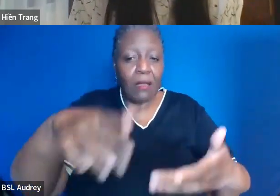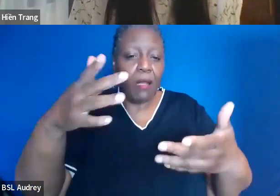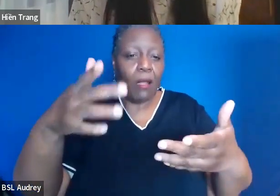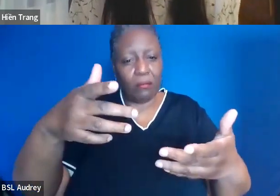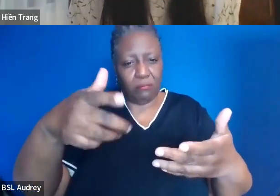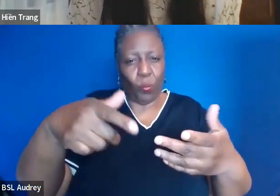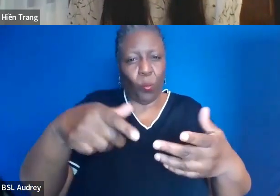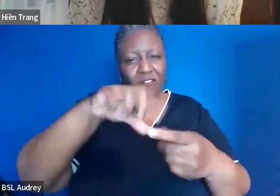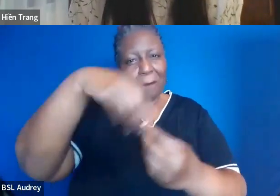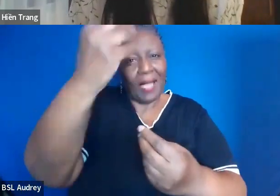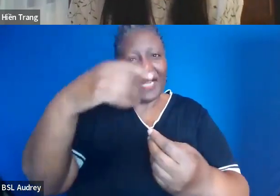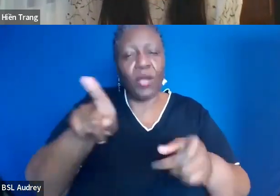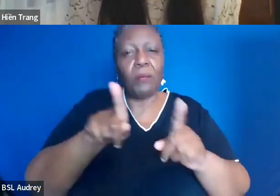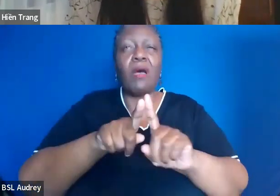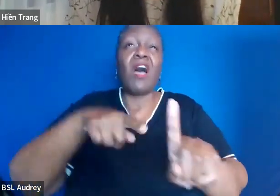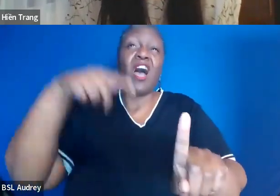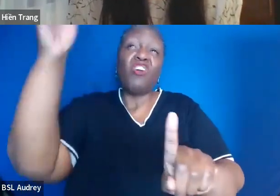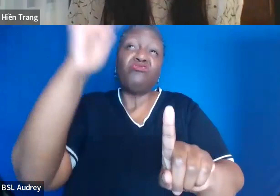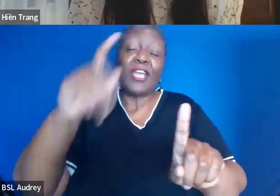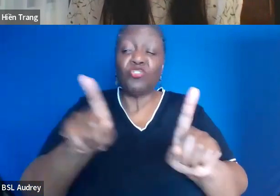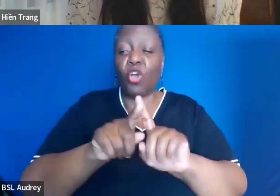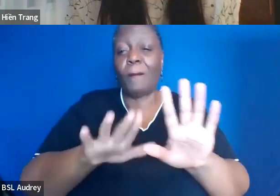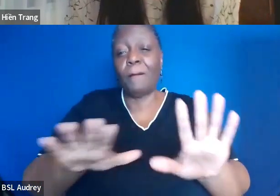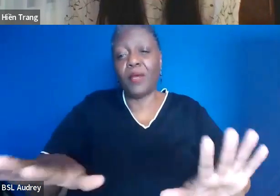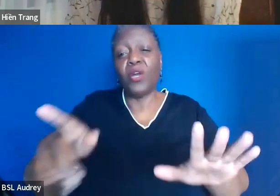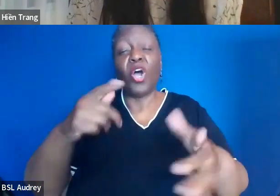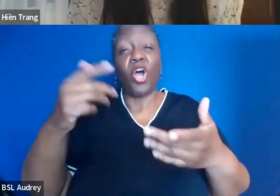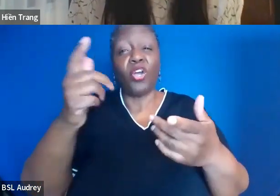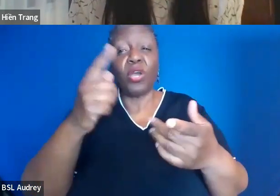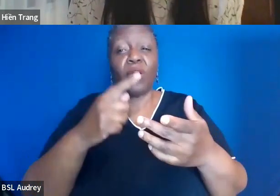a raindrop, rheum, sweat, tears, vaginal discharge,